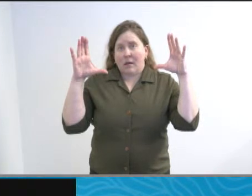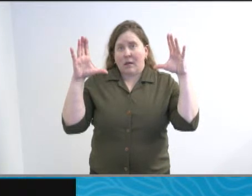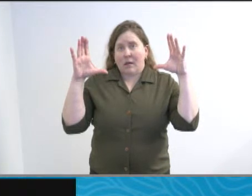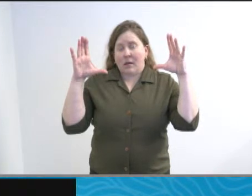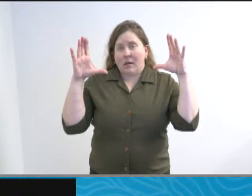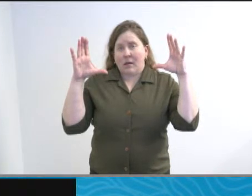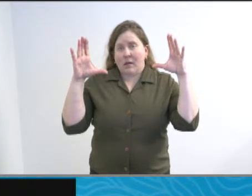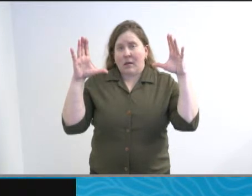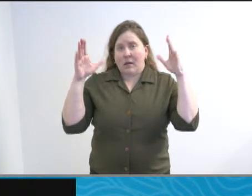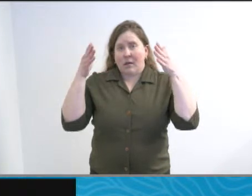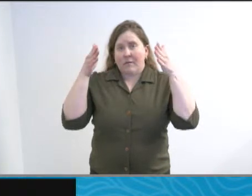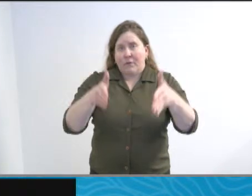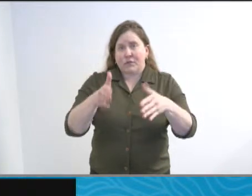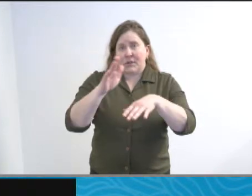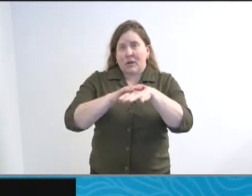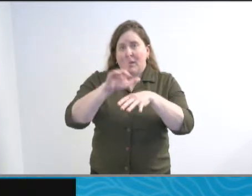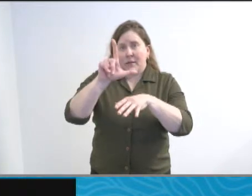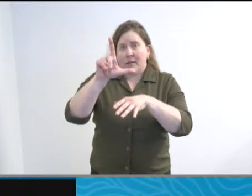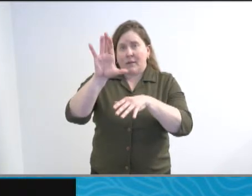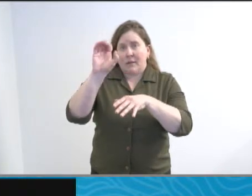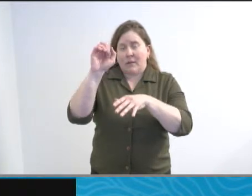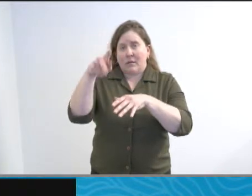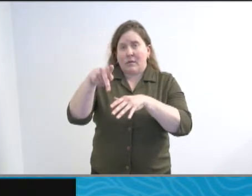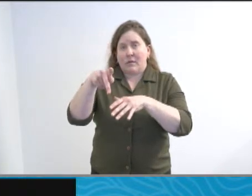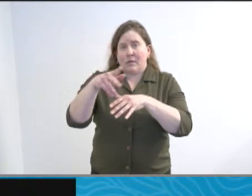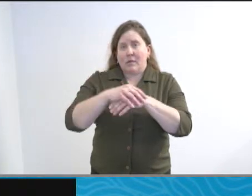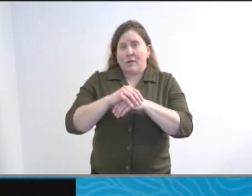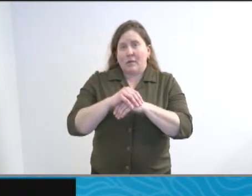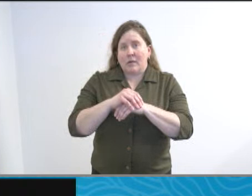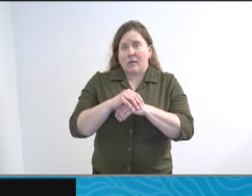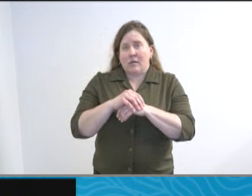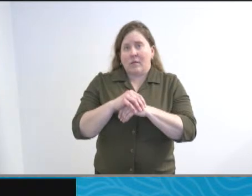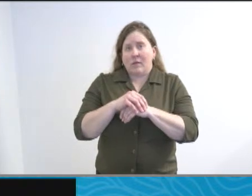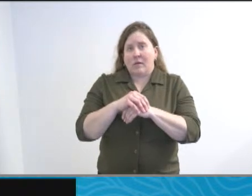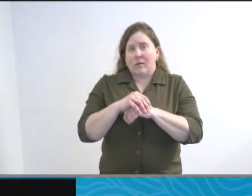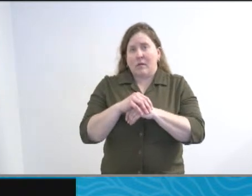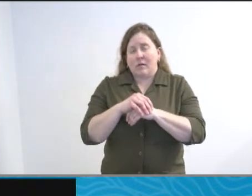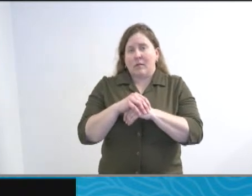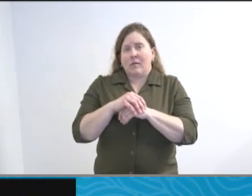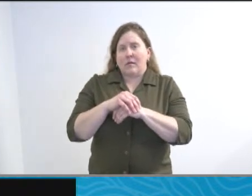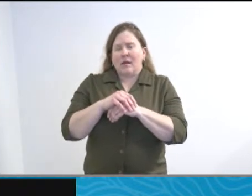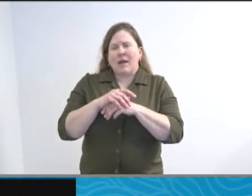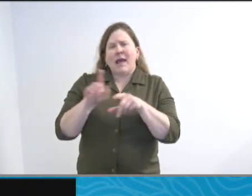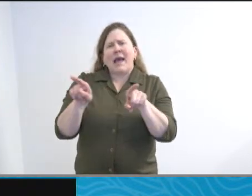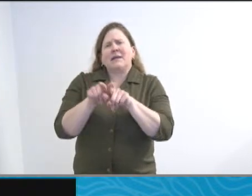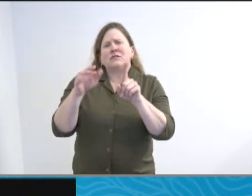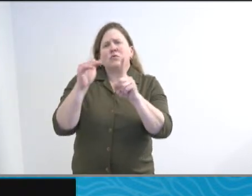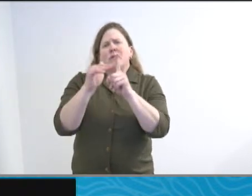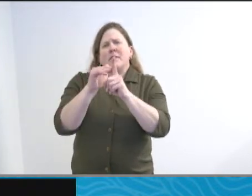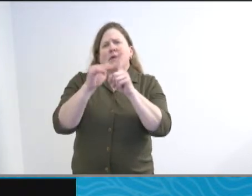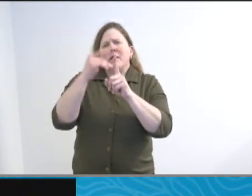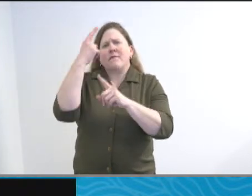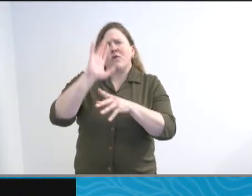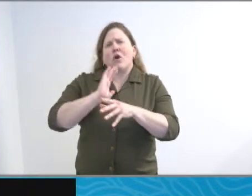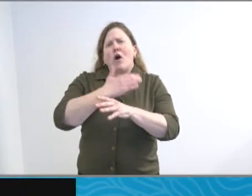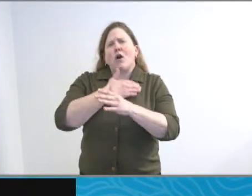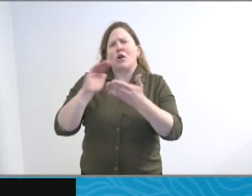on the LCAP, the Local Control Accountability Plan. And just to kinda reminder, just a reminder again, for our community,